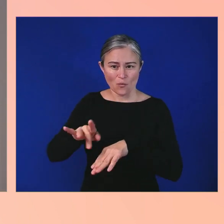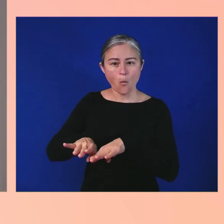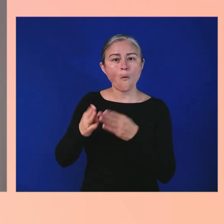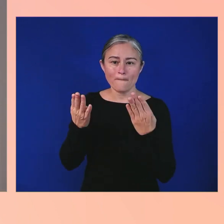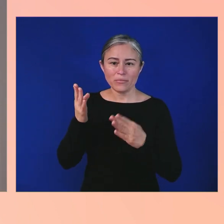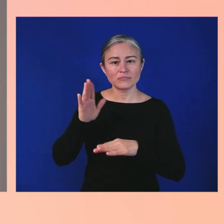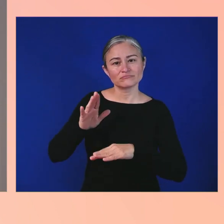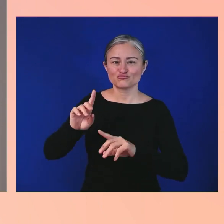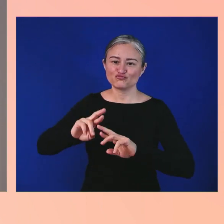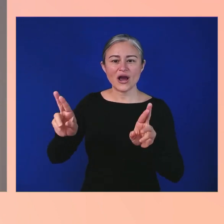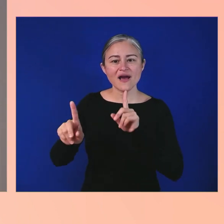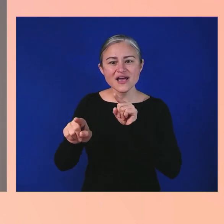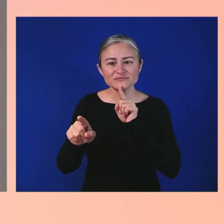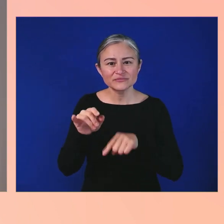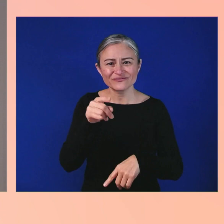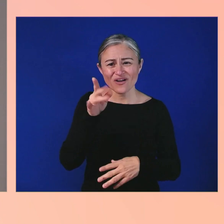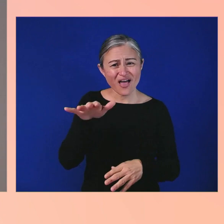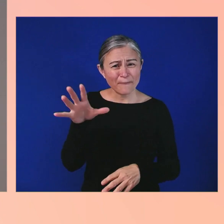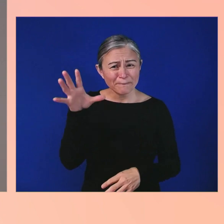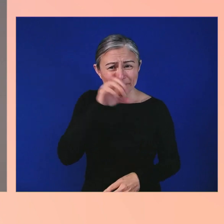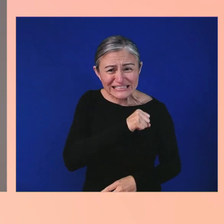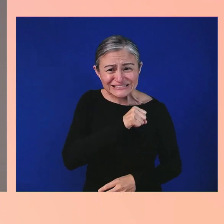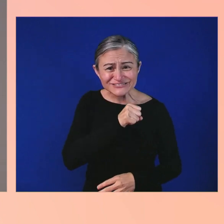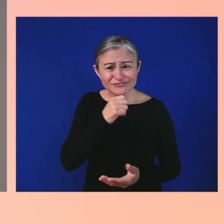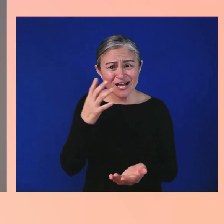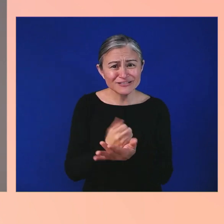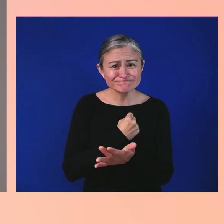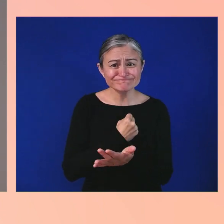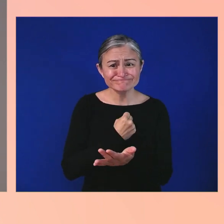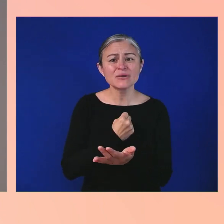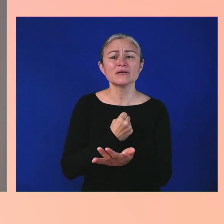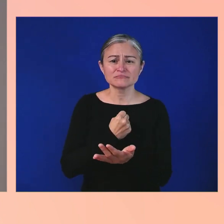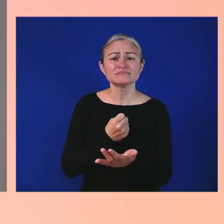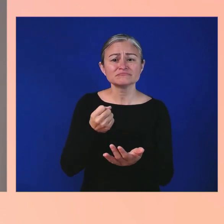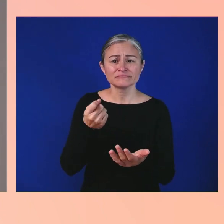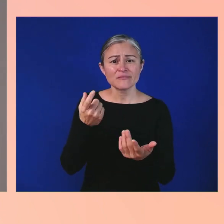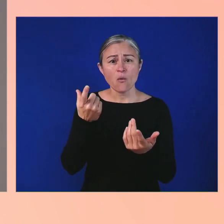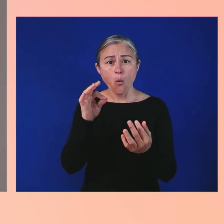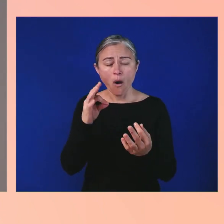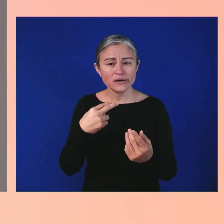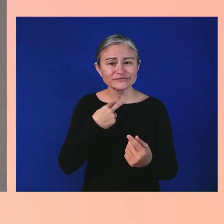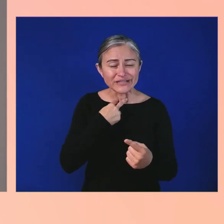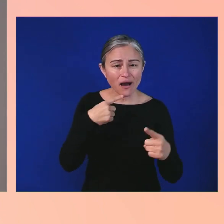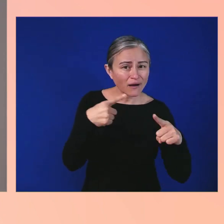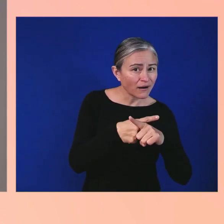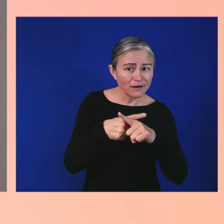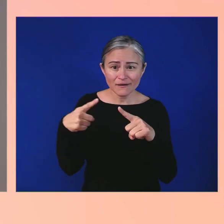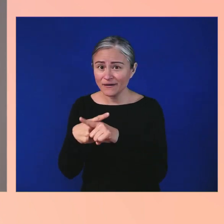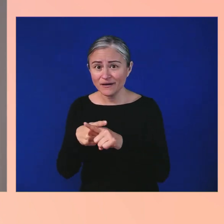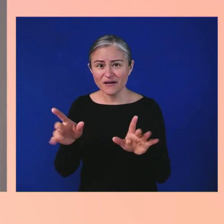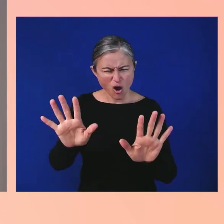some happening simultaneously, don't worry, you can catch up afterwards. I've had the privilege of watching a few